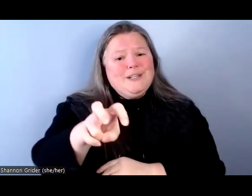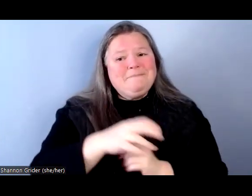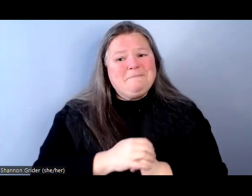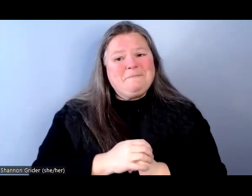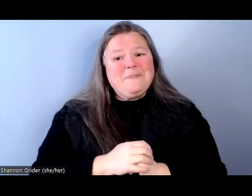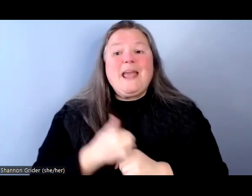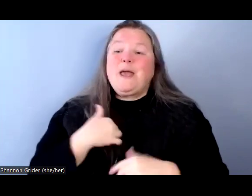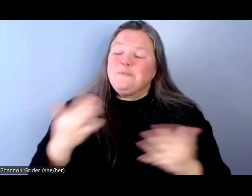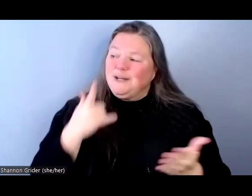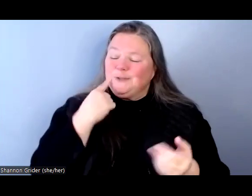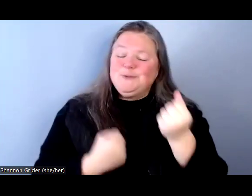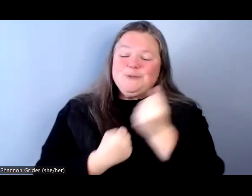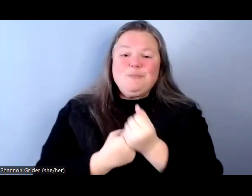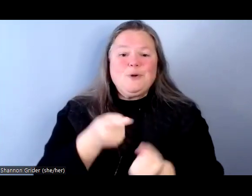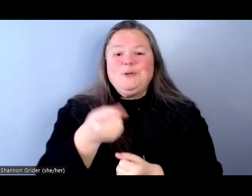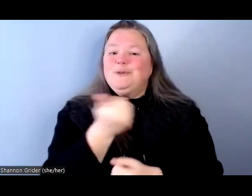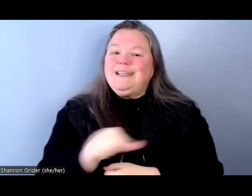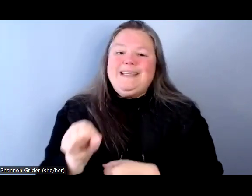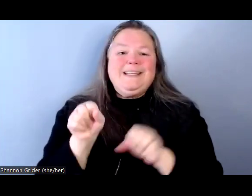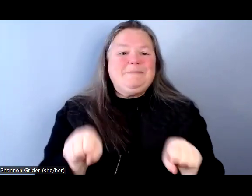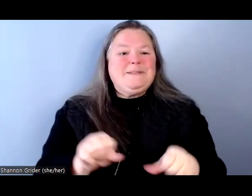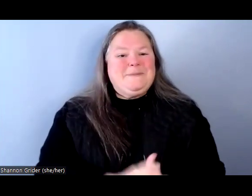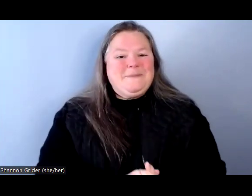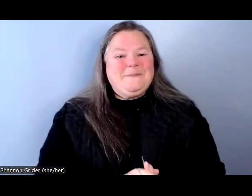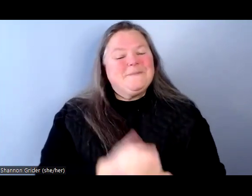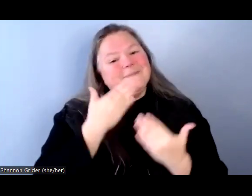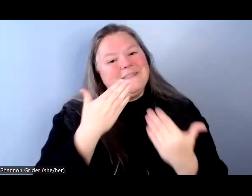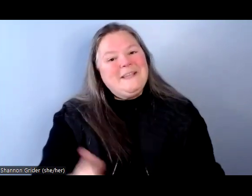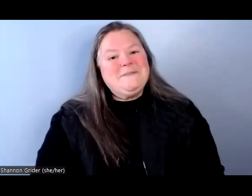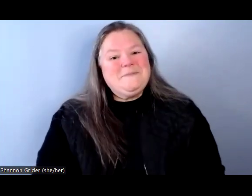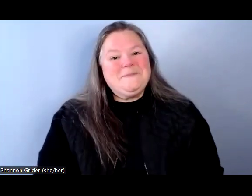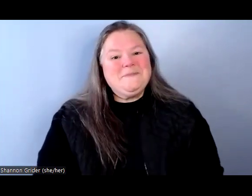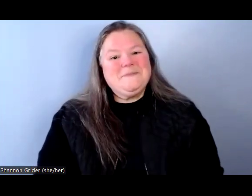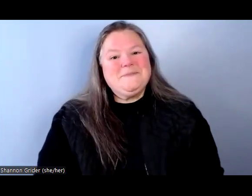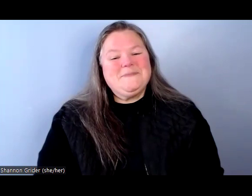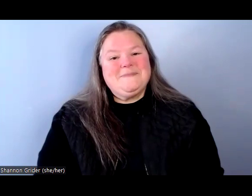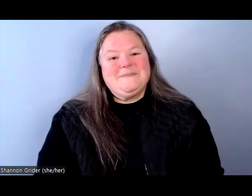and we are here to help you in any way we can! Thank you.